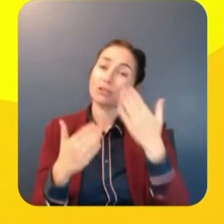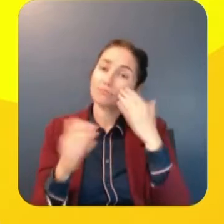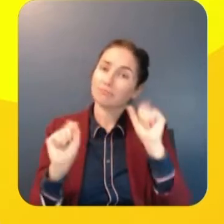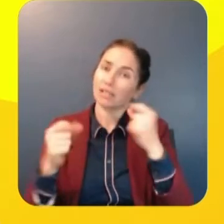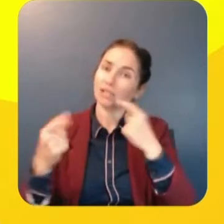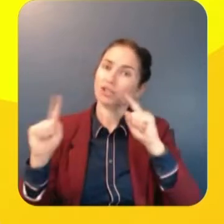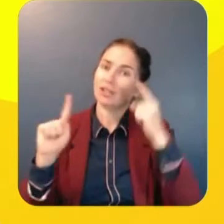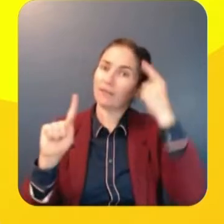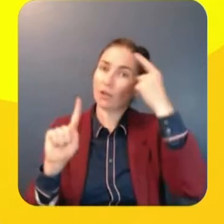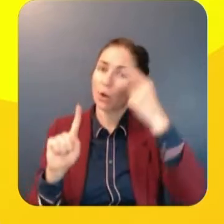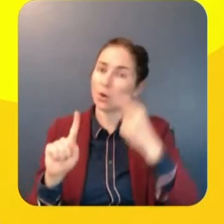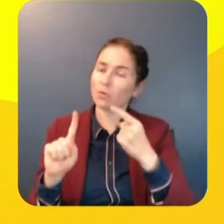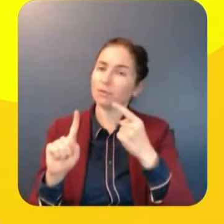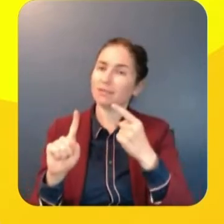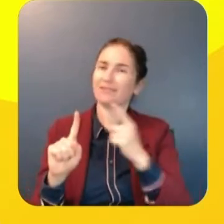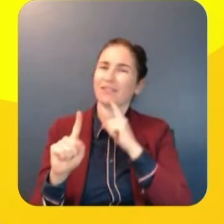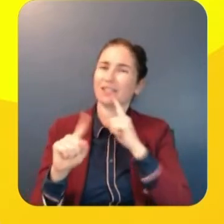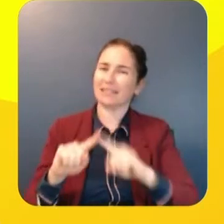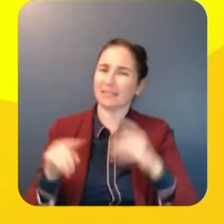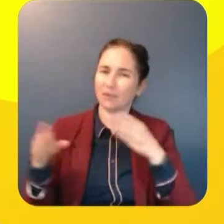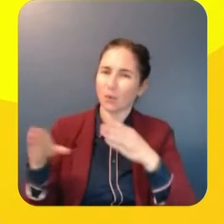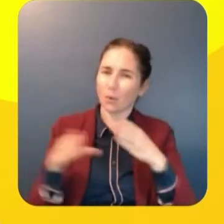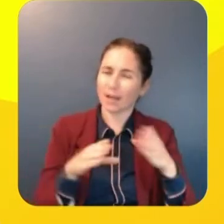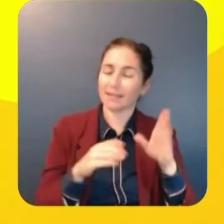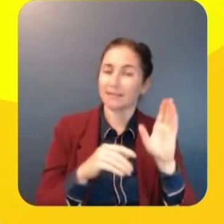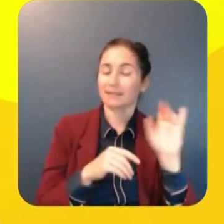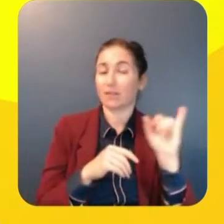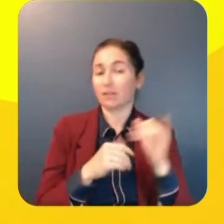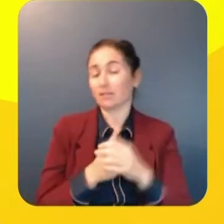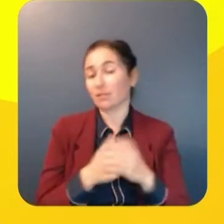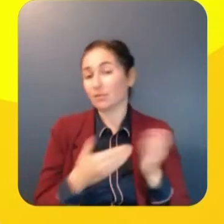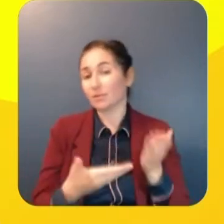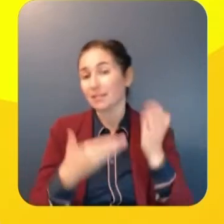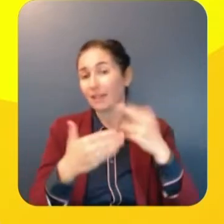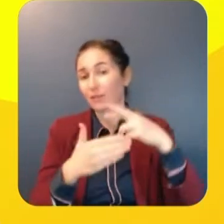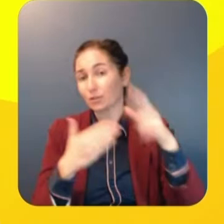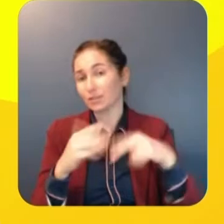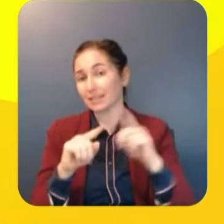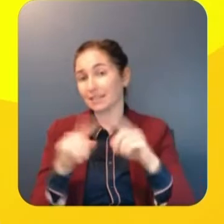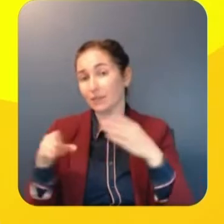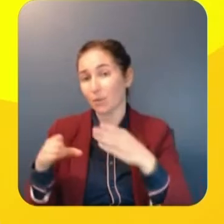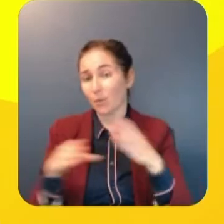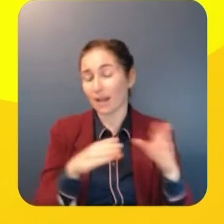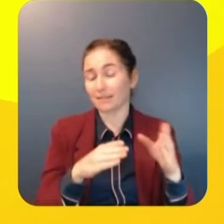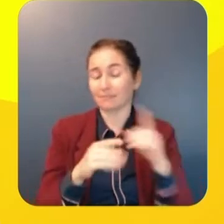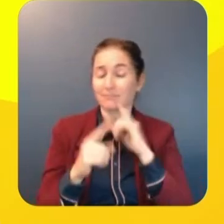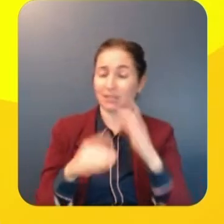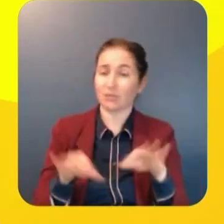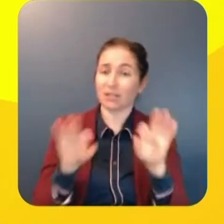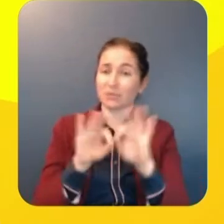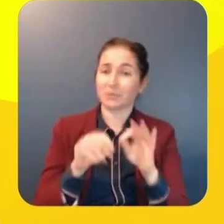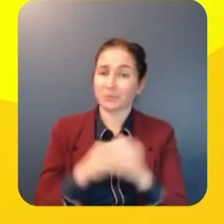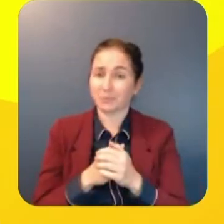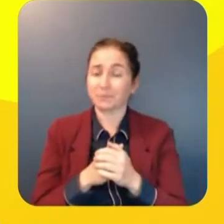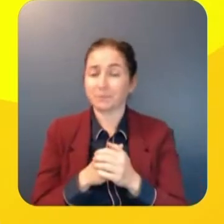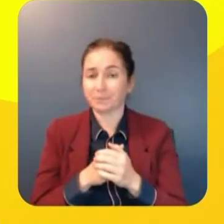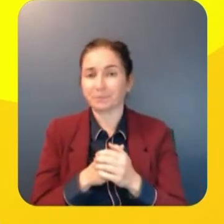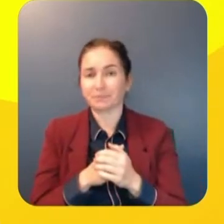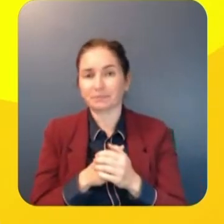in very different ways and deliver those results in very different ways, I think is critically important. So Ariella, if I could teach you.